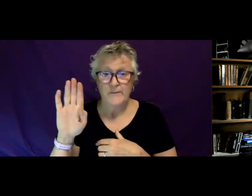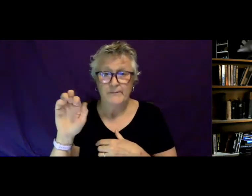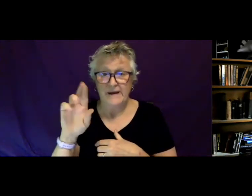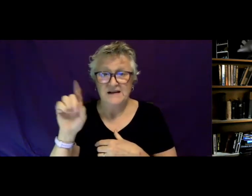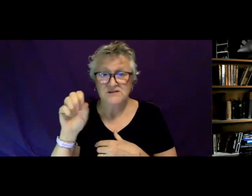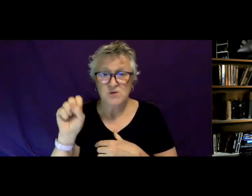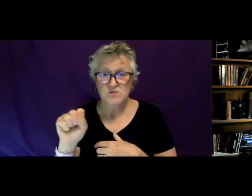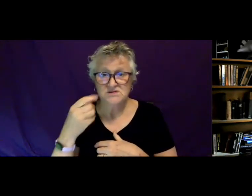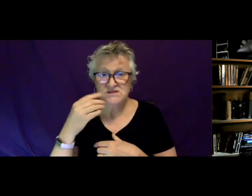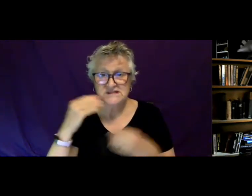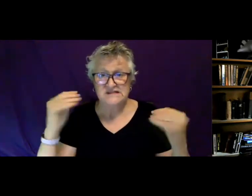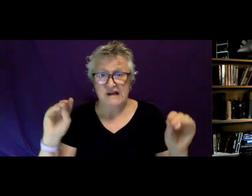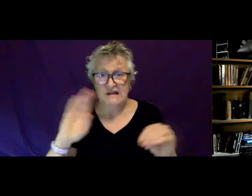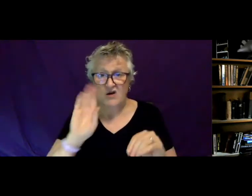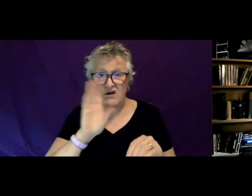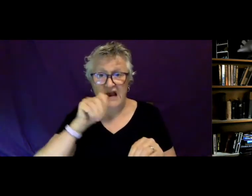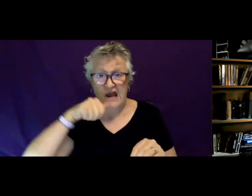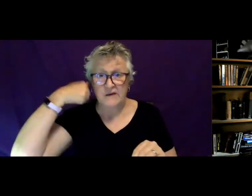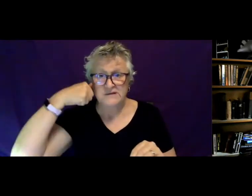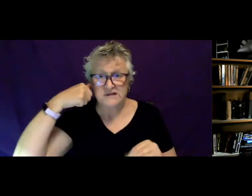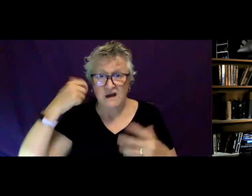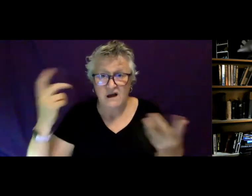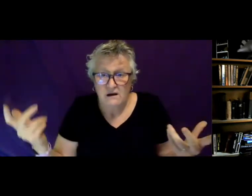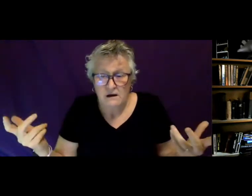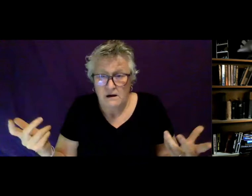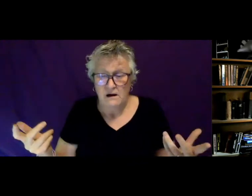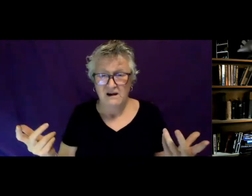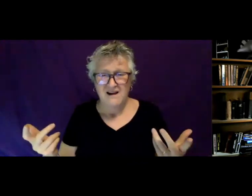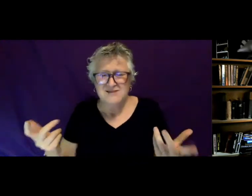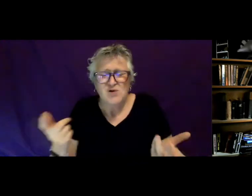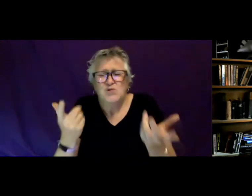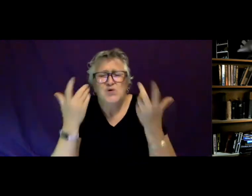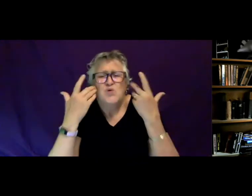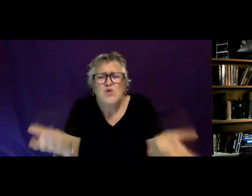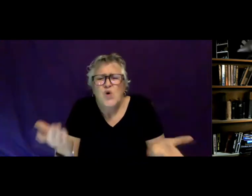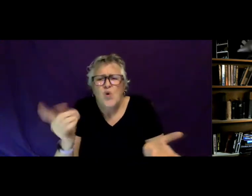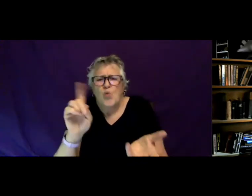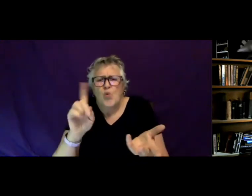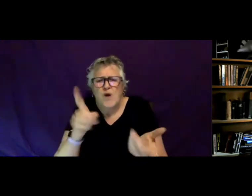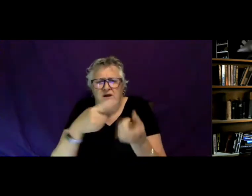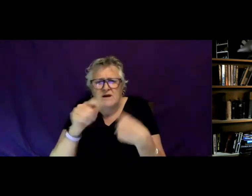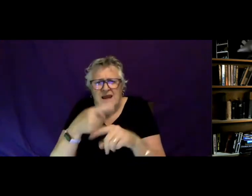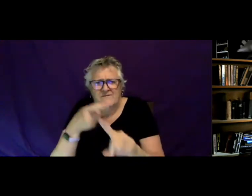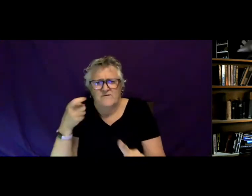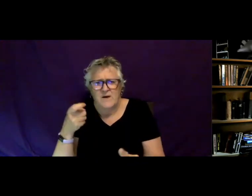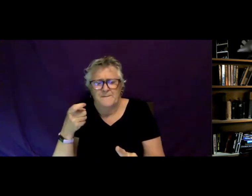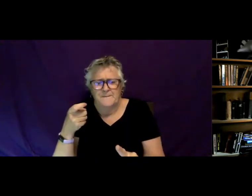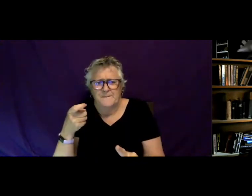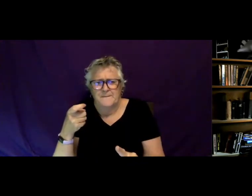or what's in them, or any of that stuff. I mean, uh, I heard from a friend